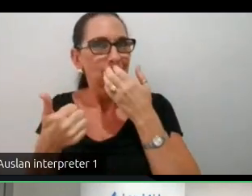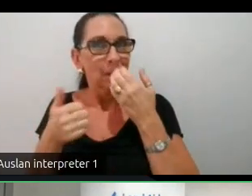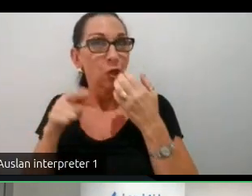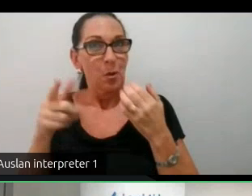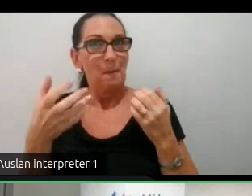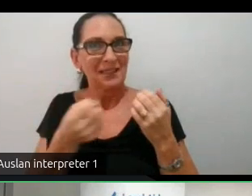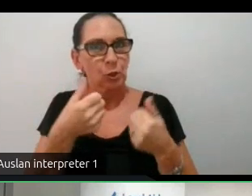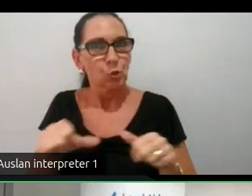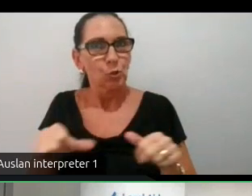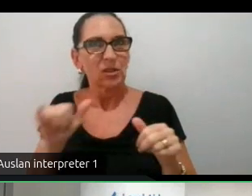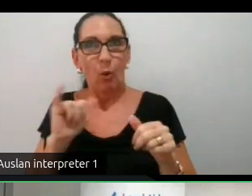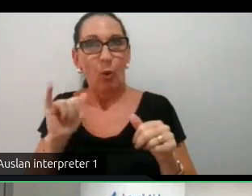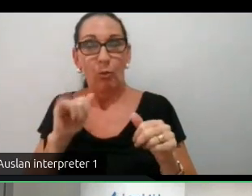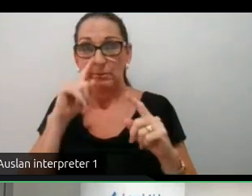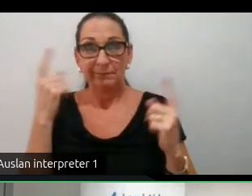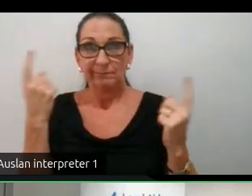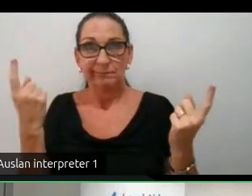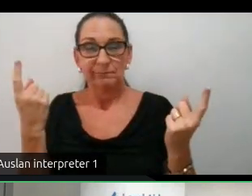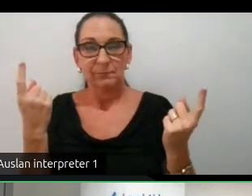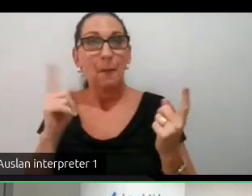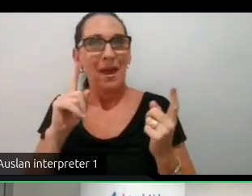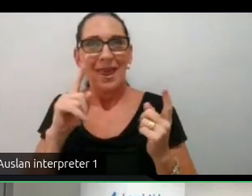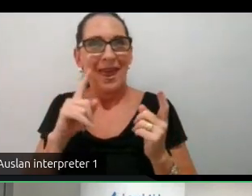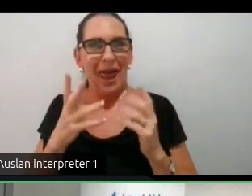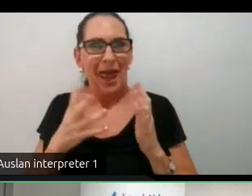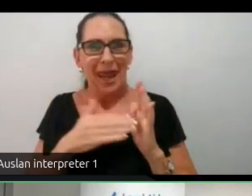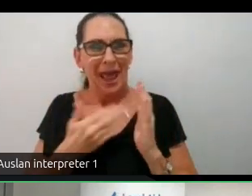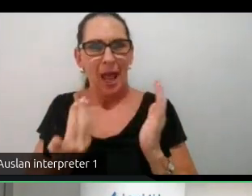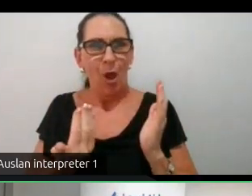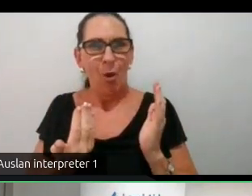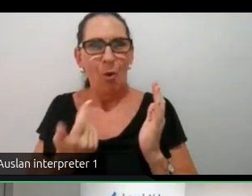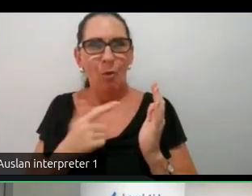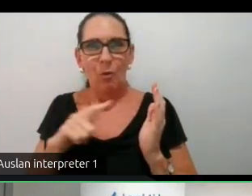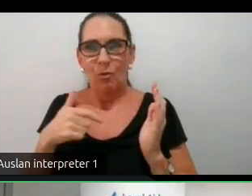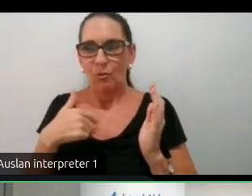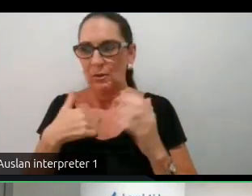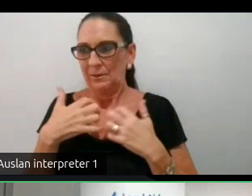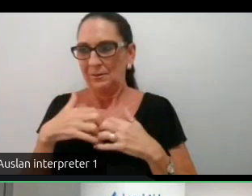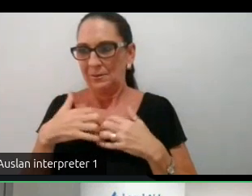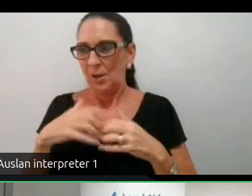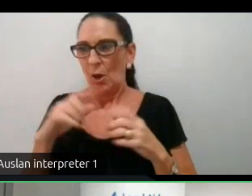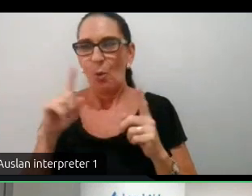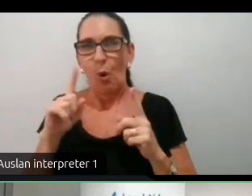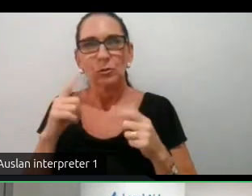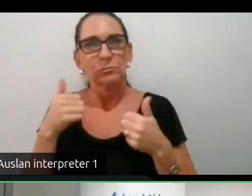you got to use it or lose it. But now it's about well, what is a suitable temporary accommodation